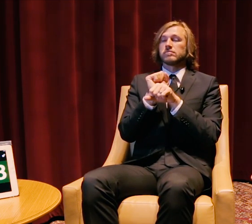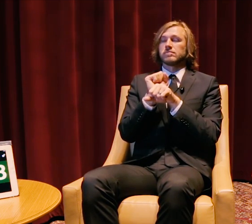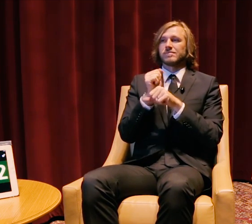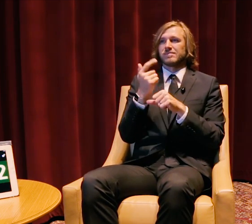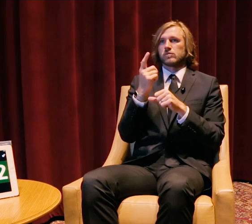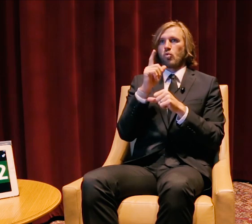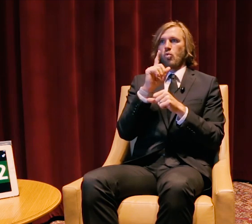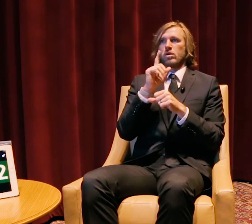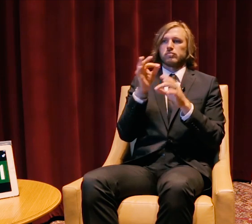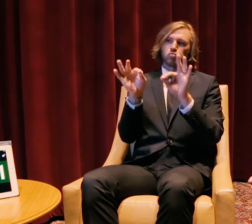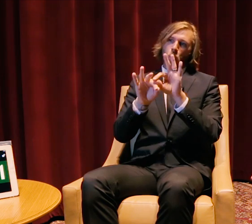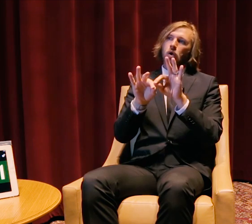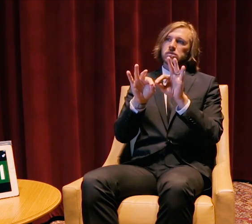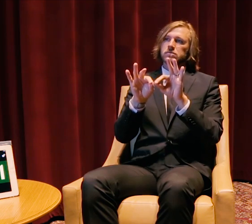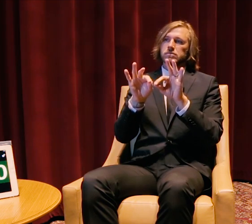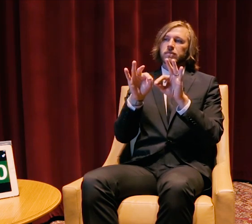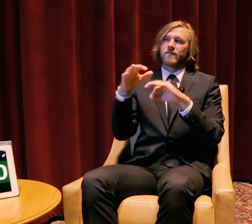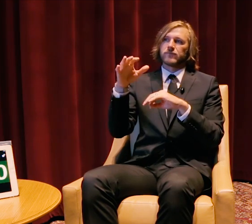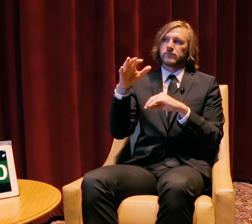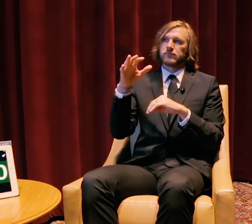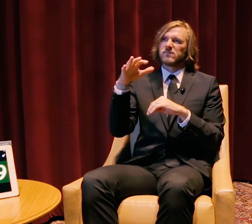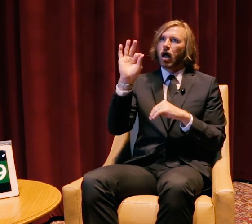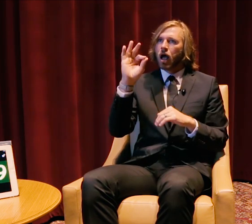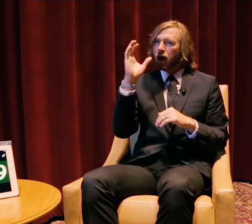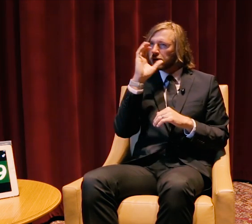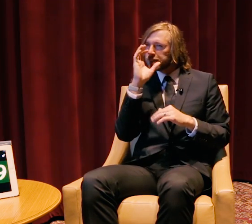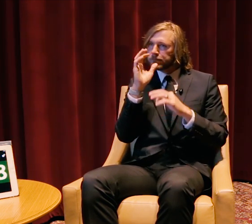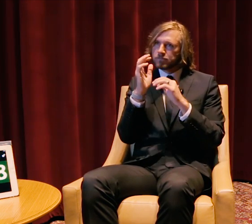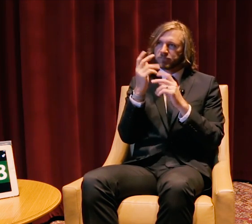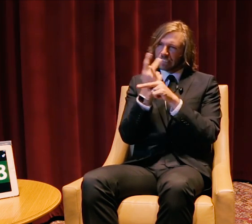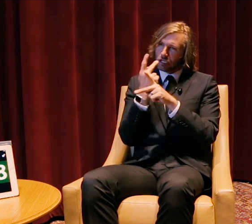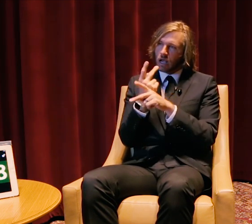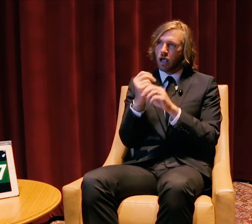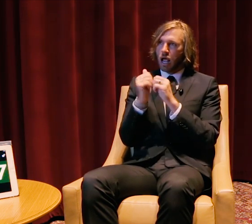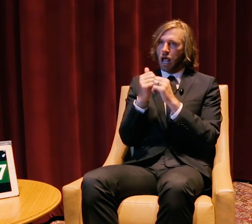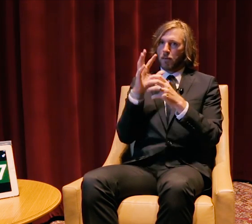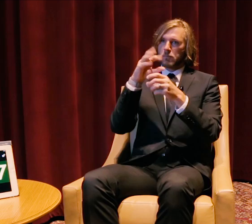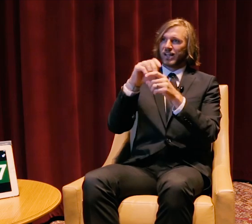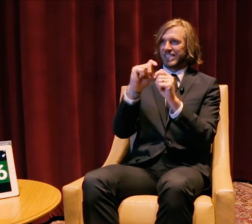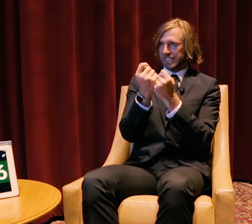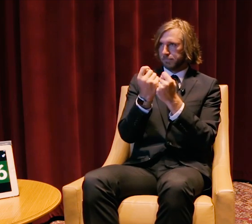it's gonna be really important to find a way to be part of the team